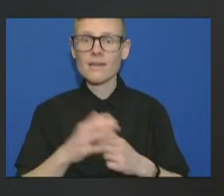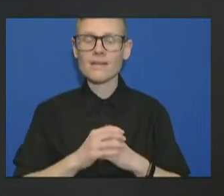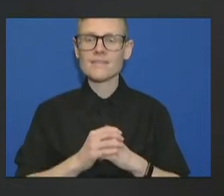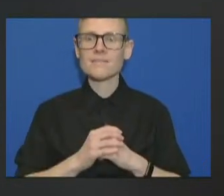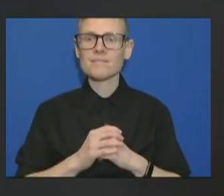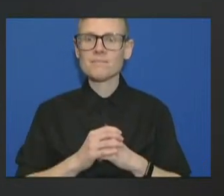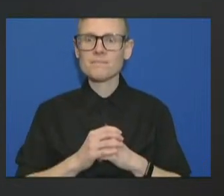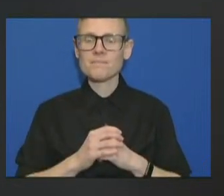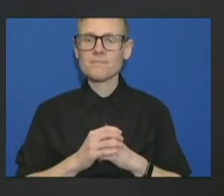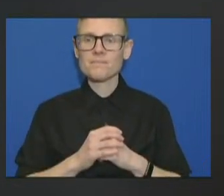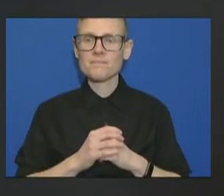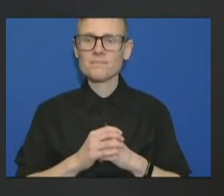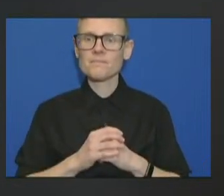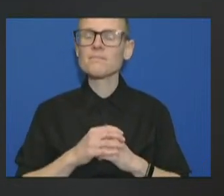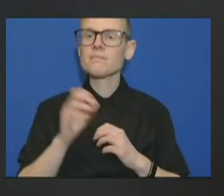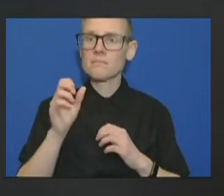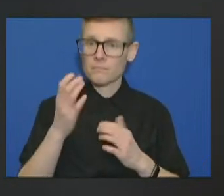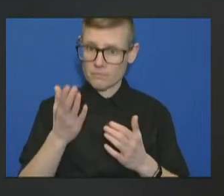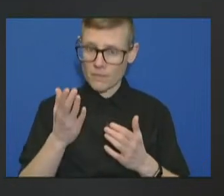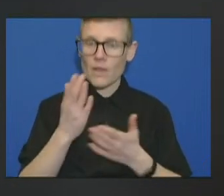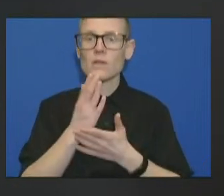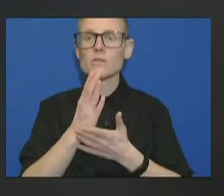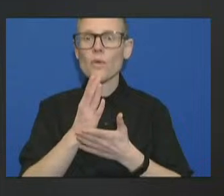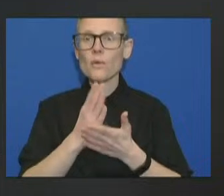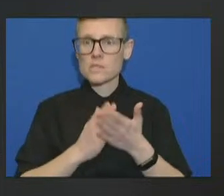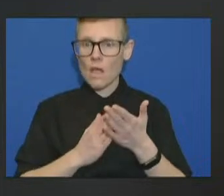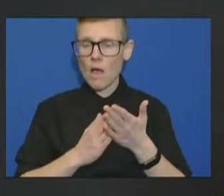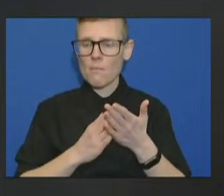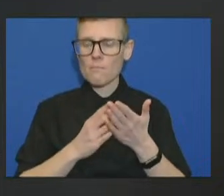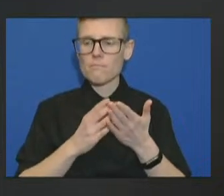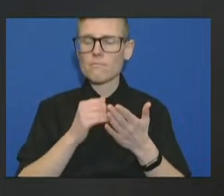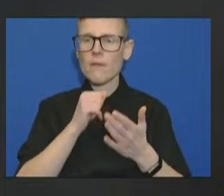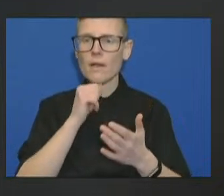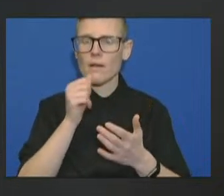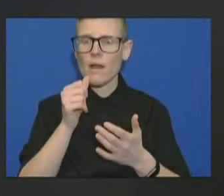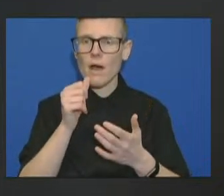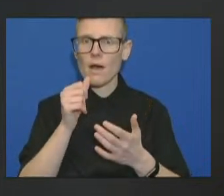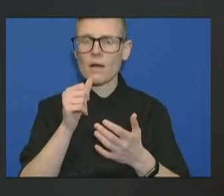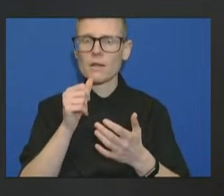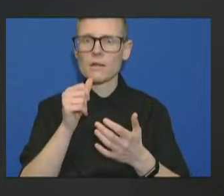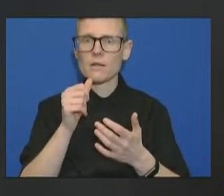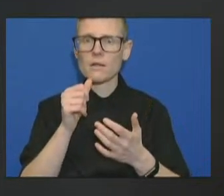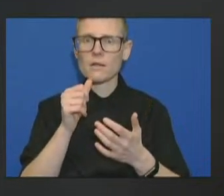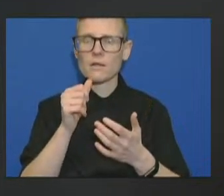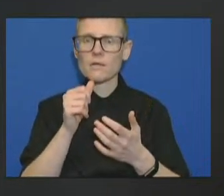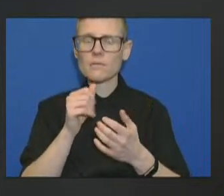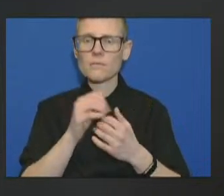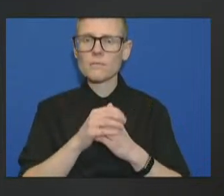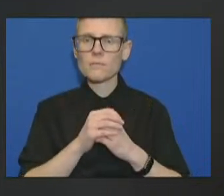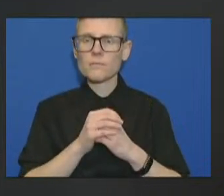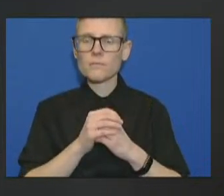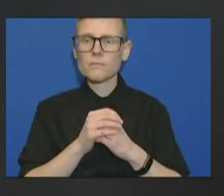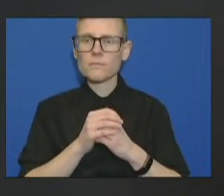Liz. Yvonne. Yes. So there you